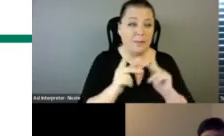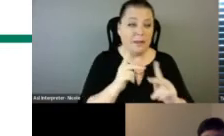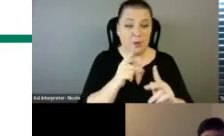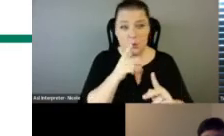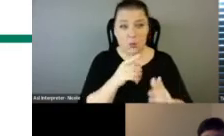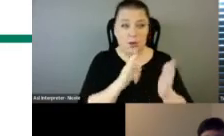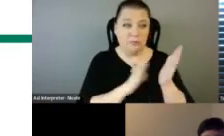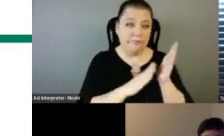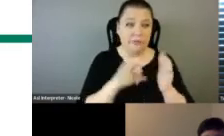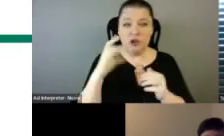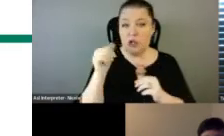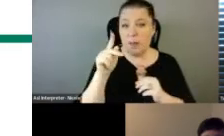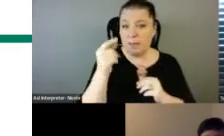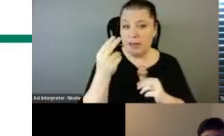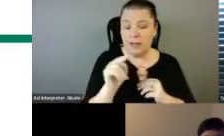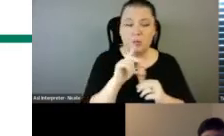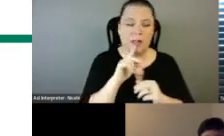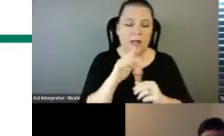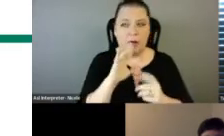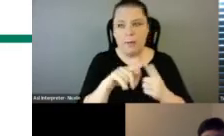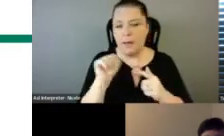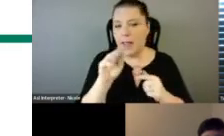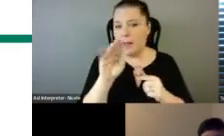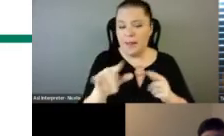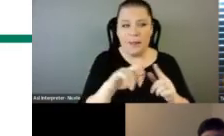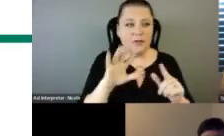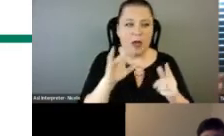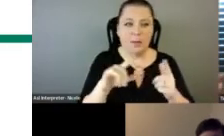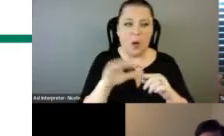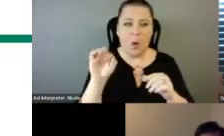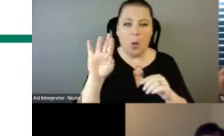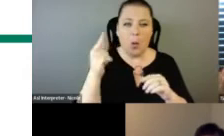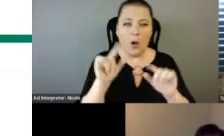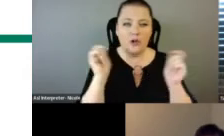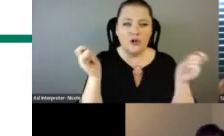look at organizational change, it really comes from the top leadership. And if we had not